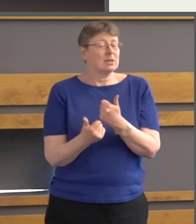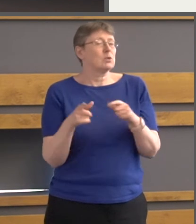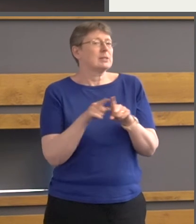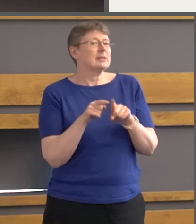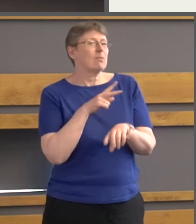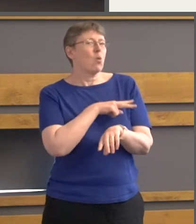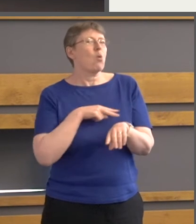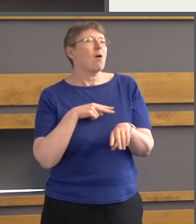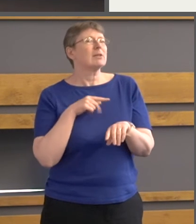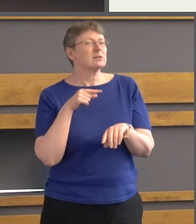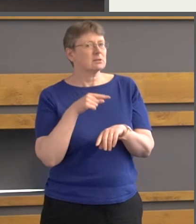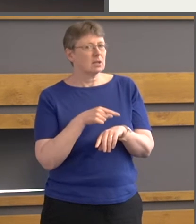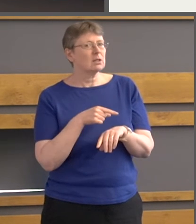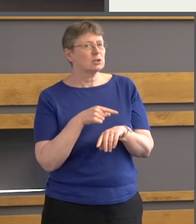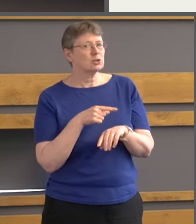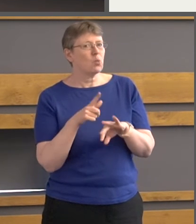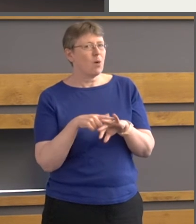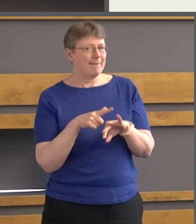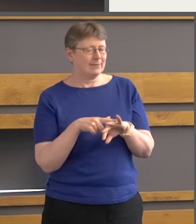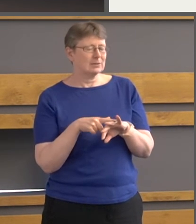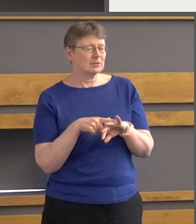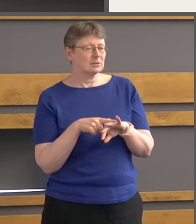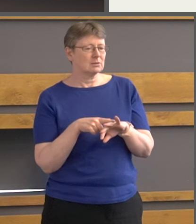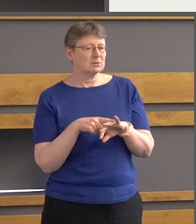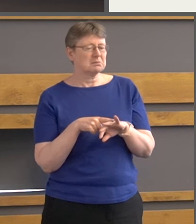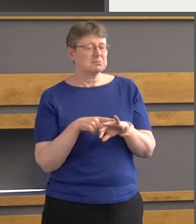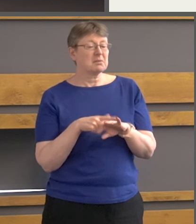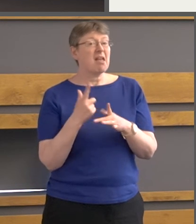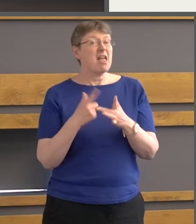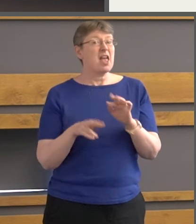the jutewallahs' wives. They were looked down upon if they worked.